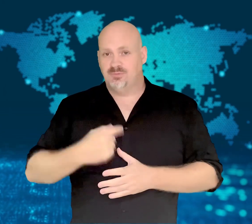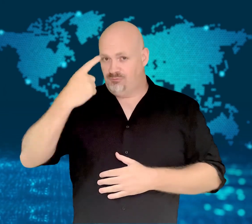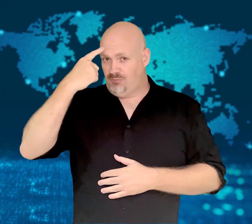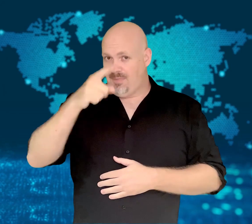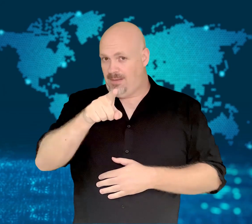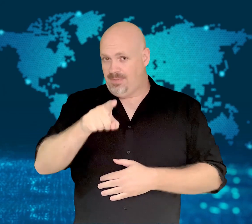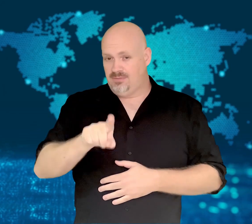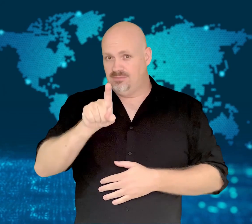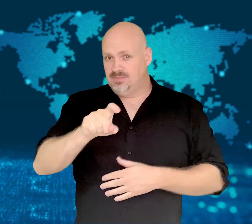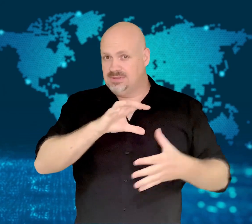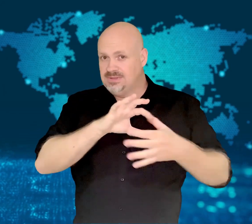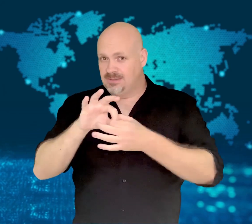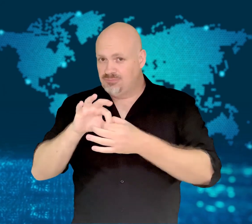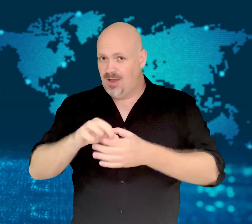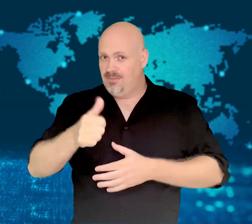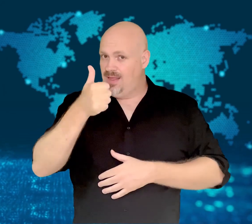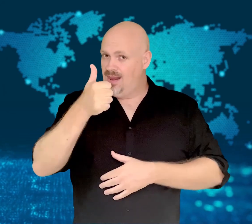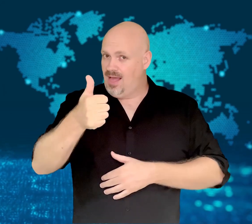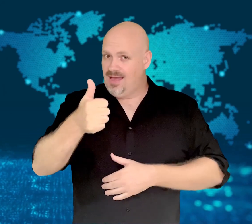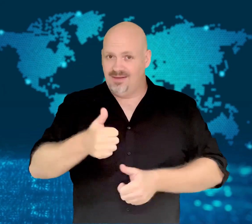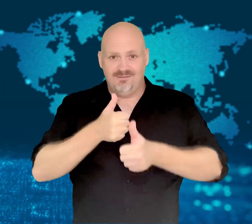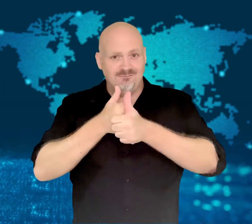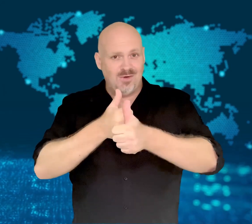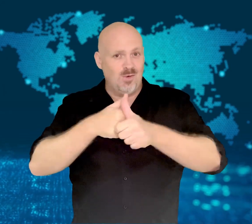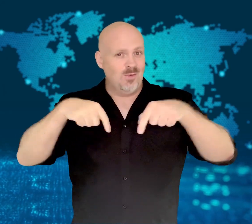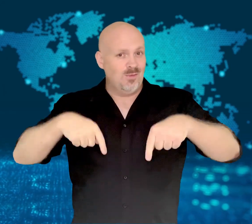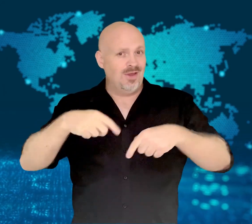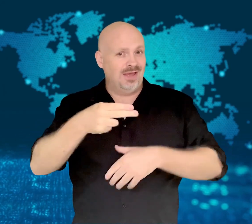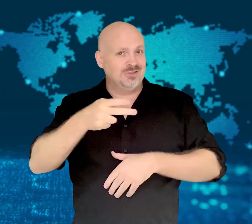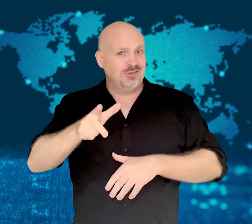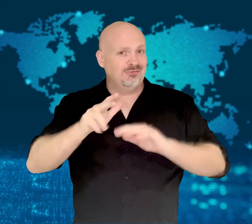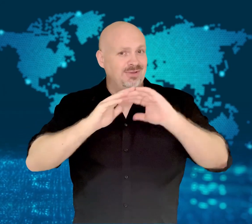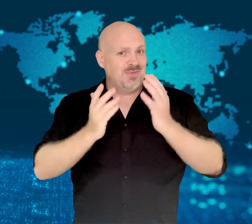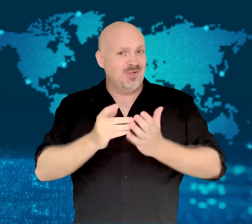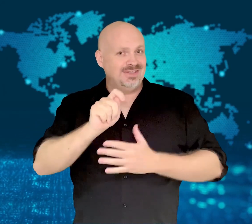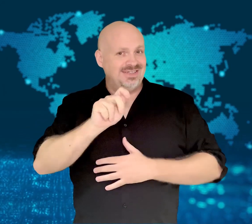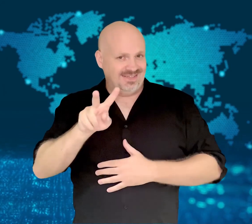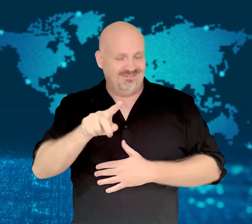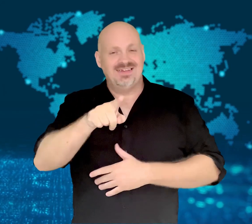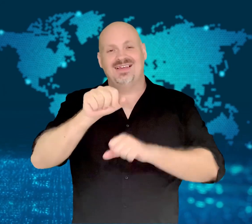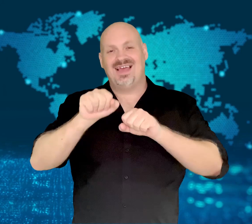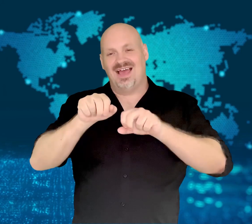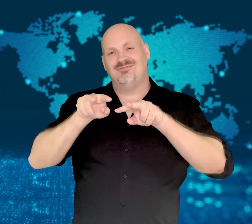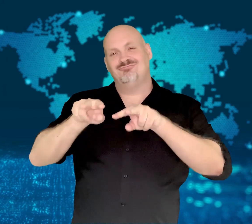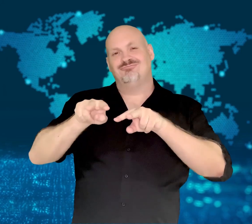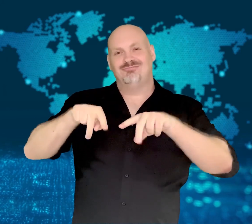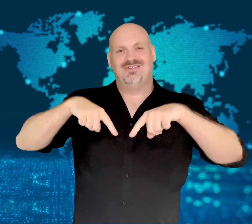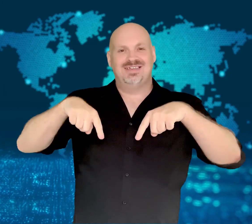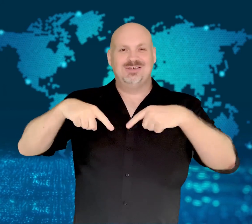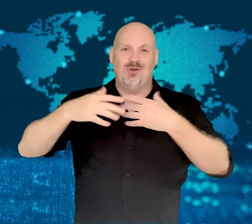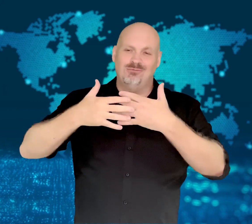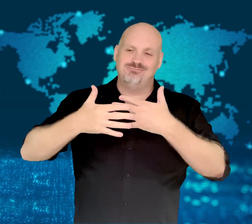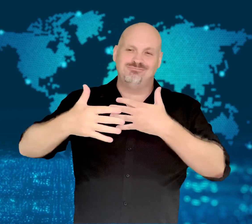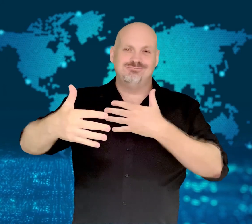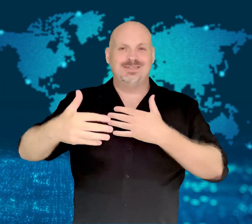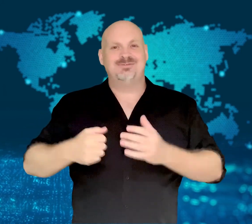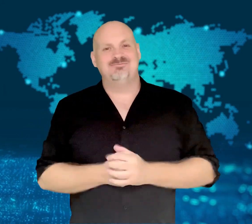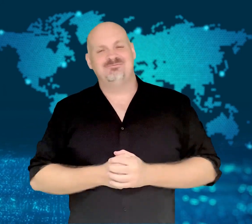Don't forget to subscribe, like, and follow H3 World TV to get new video updates!